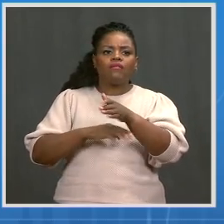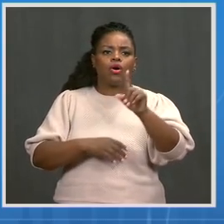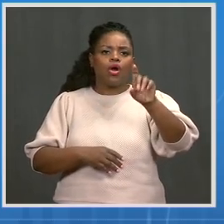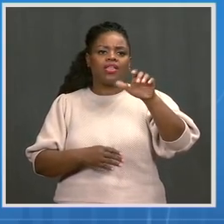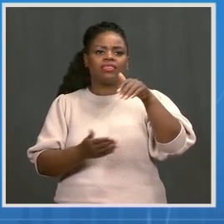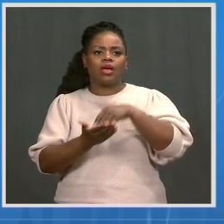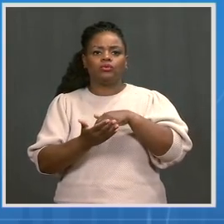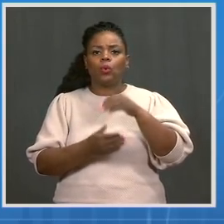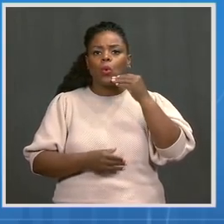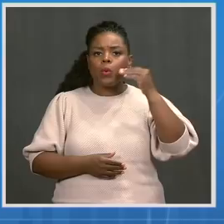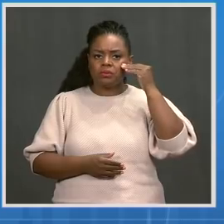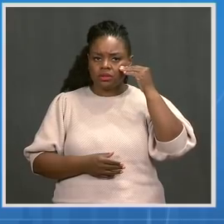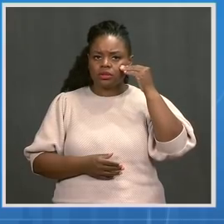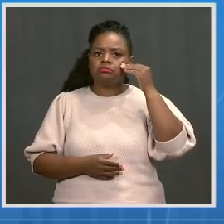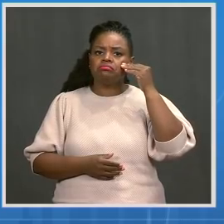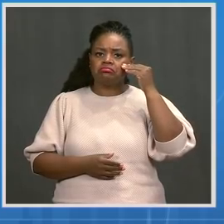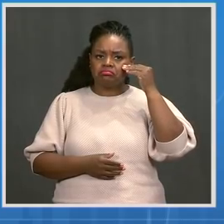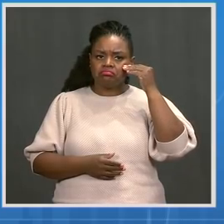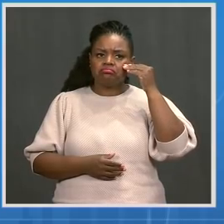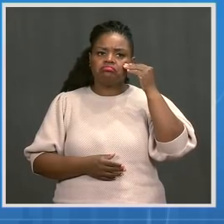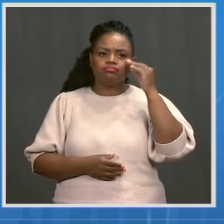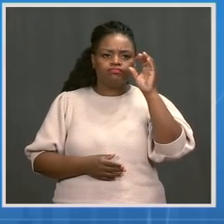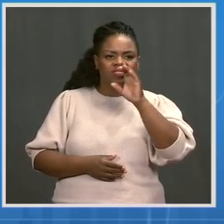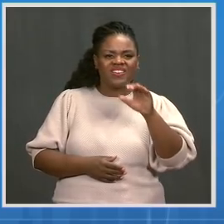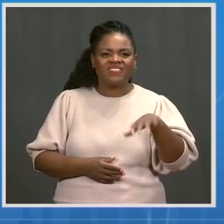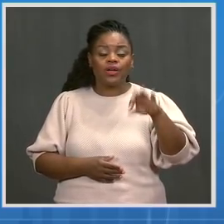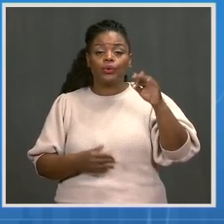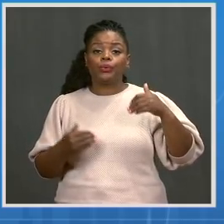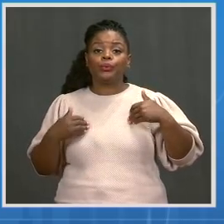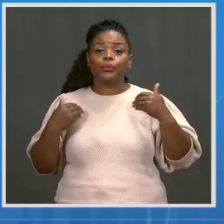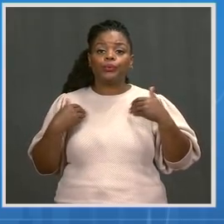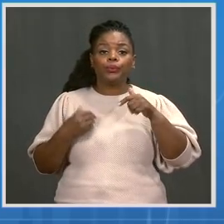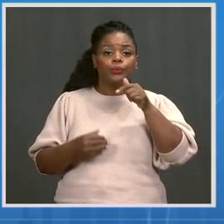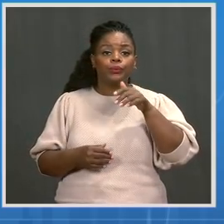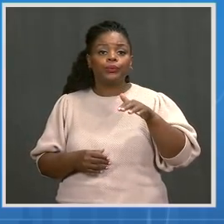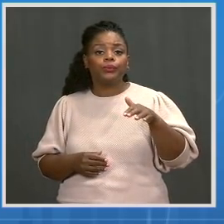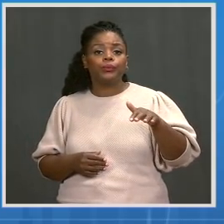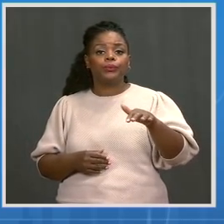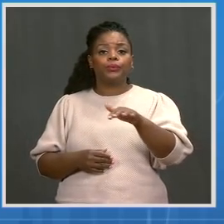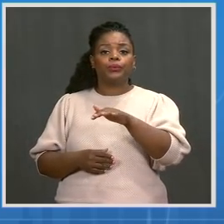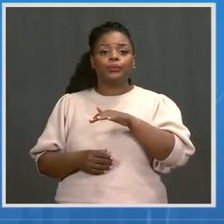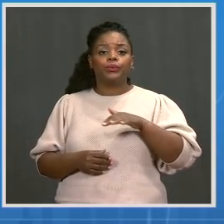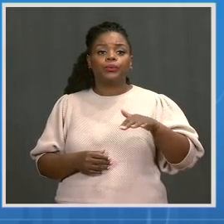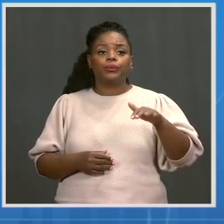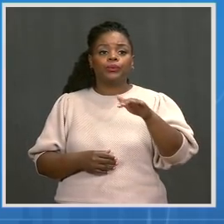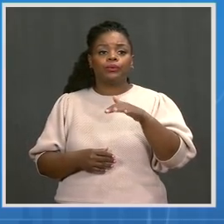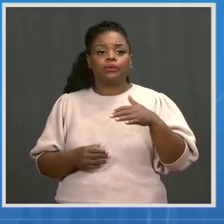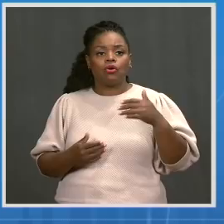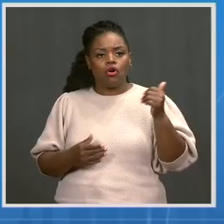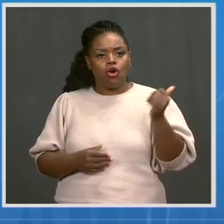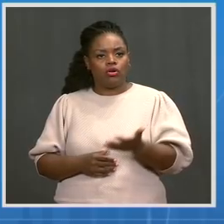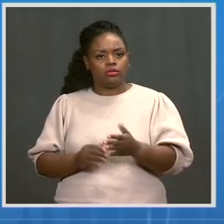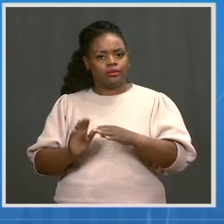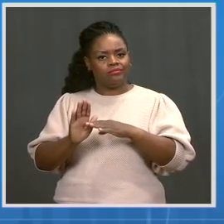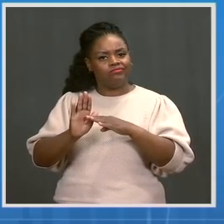and looked and found that youth were driving the UK surge, with a fivefold higher positivity